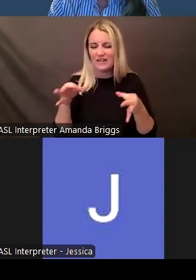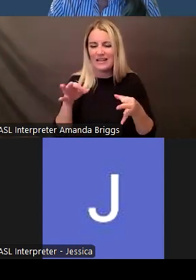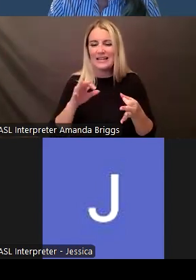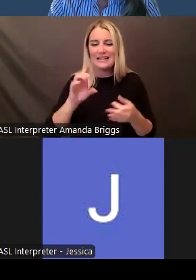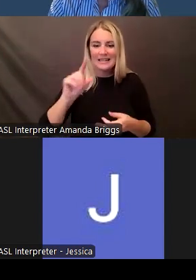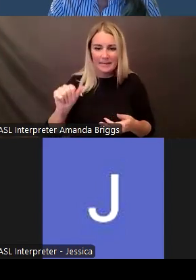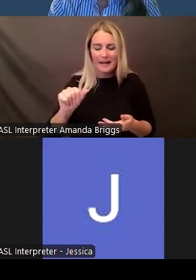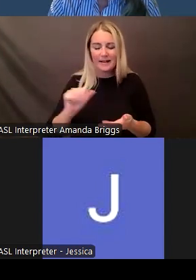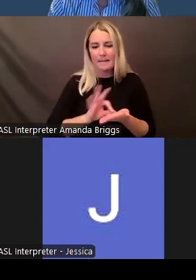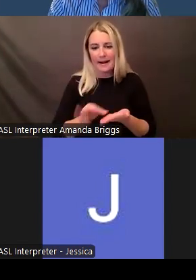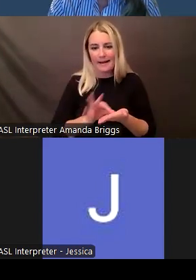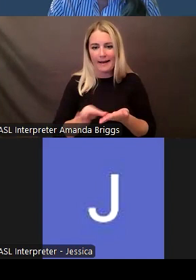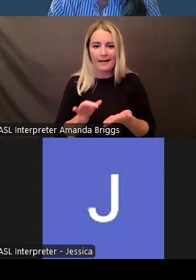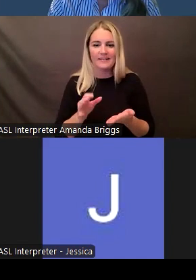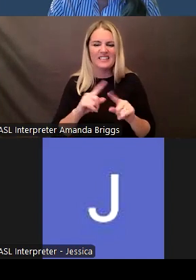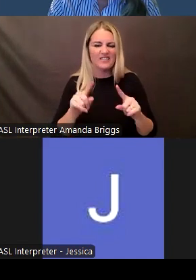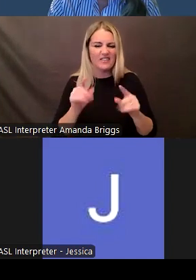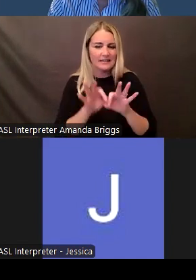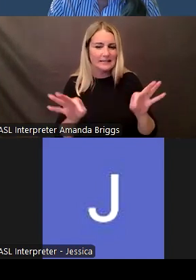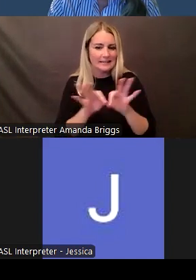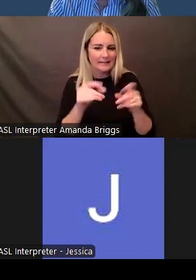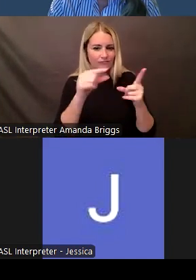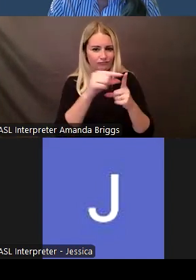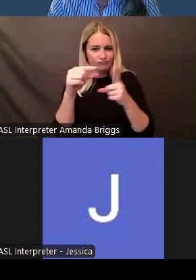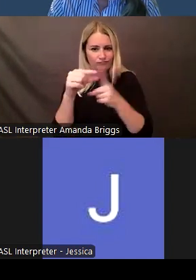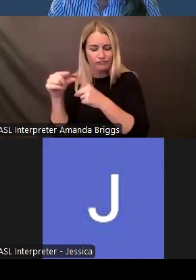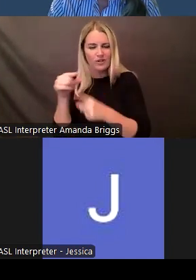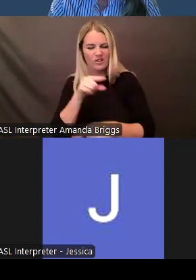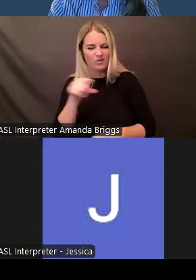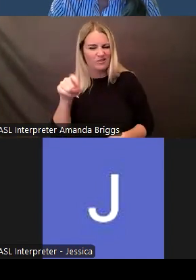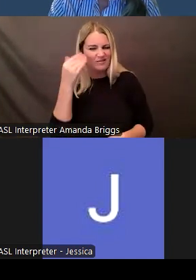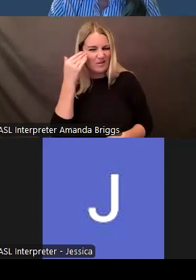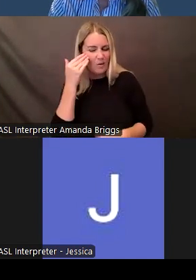highlighting key terms that you'll need to know in order to understand the different changes.